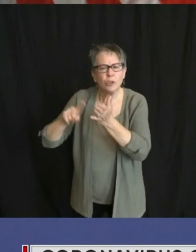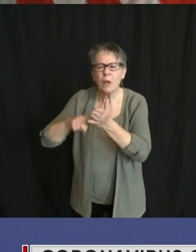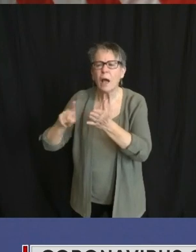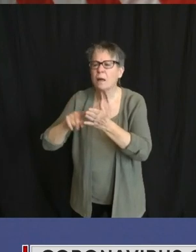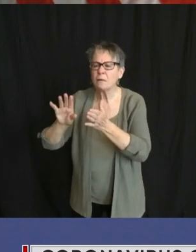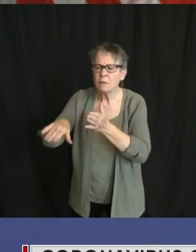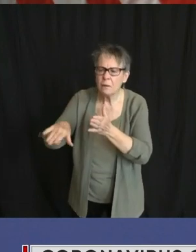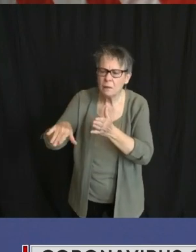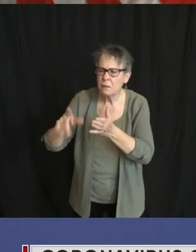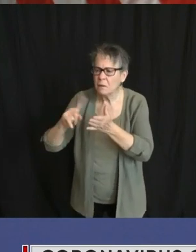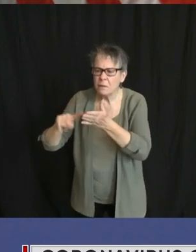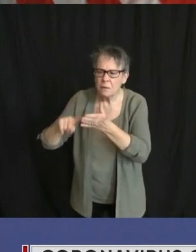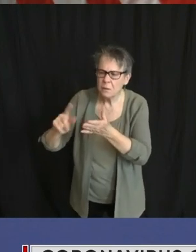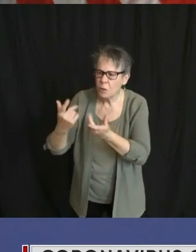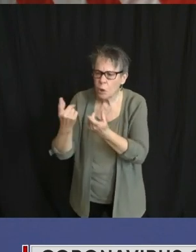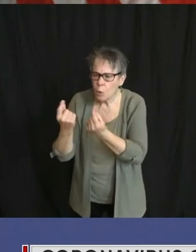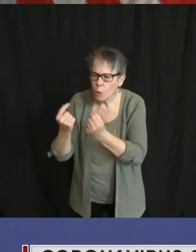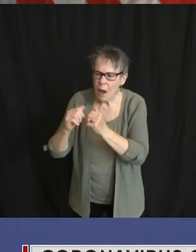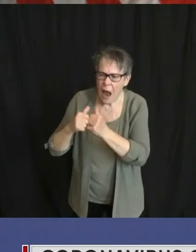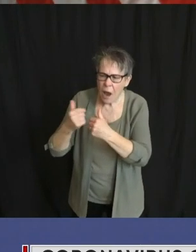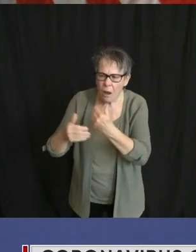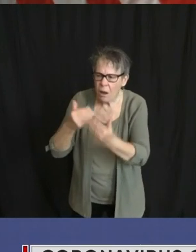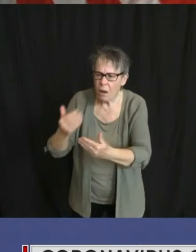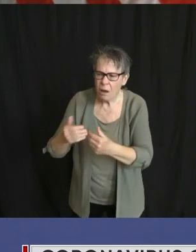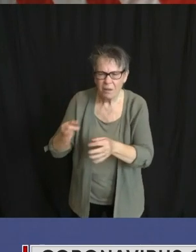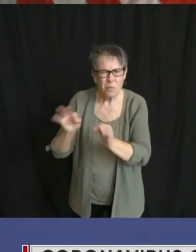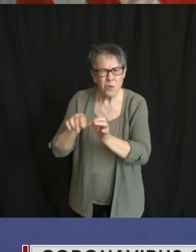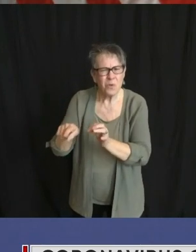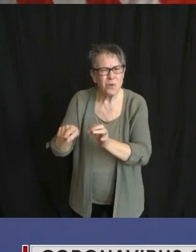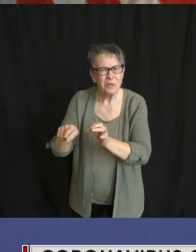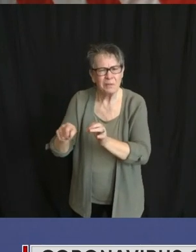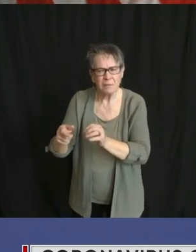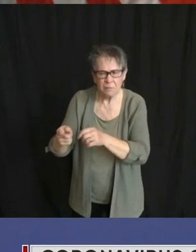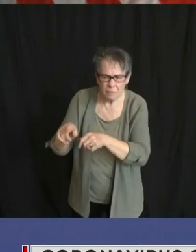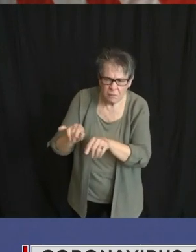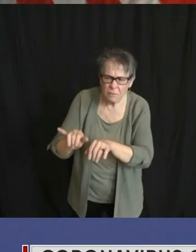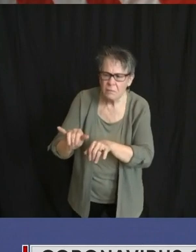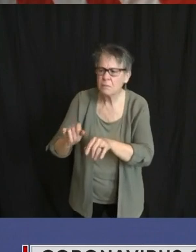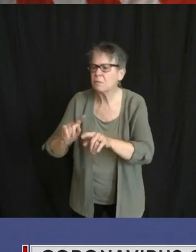THERE IS, I THINK FOR FOLKS OUT